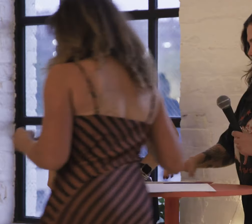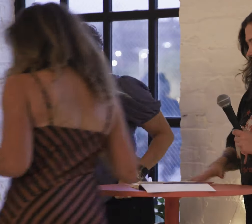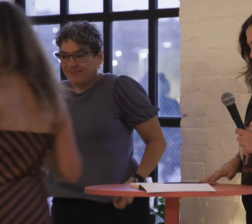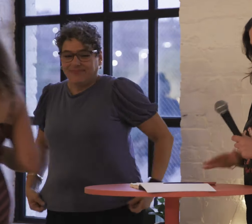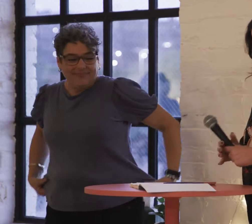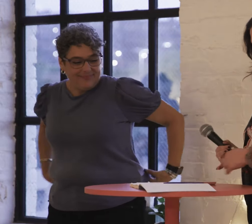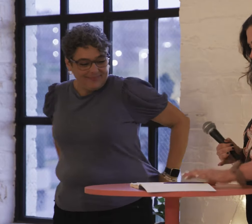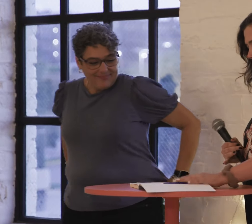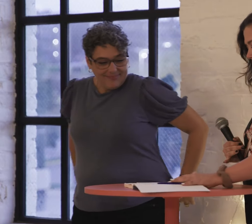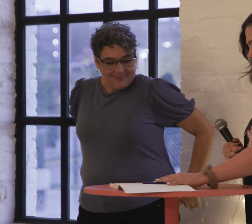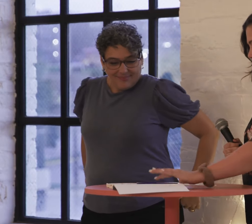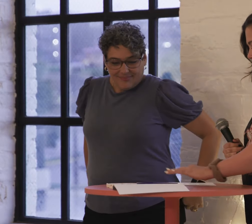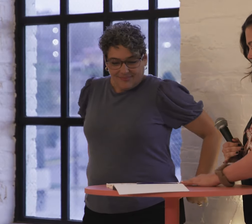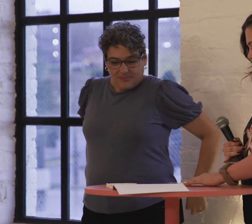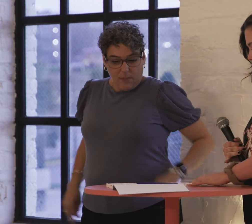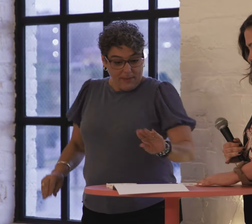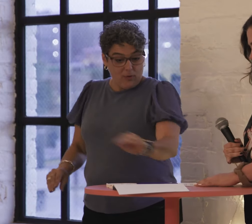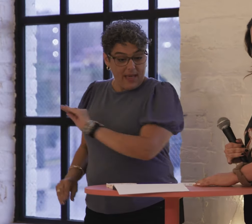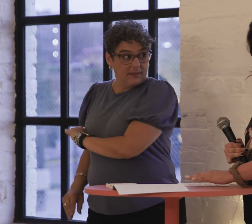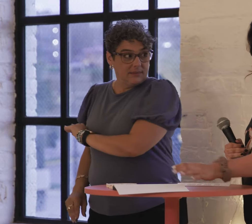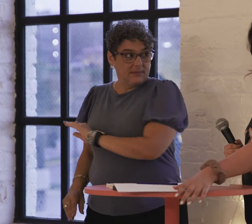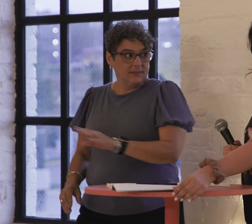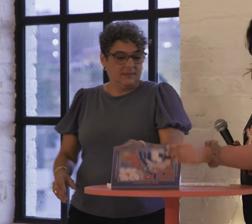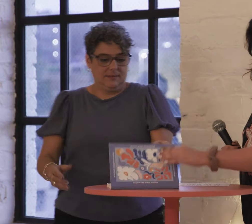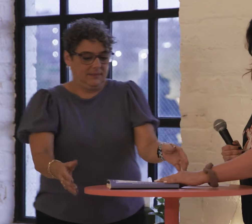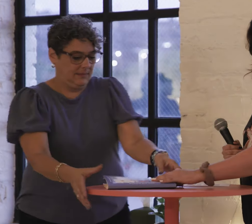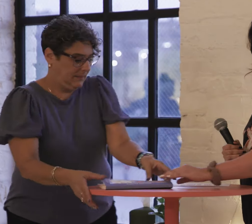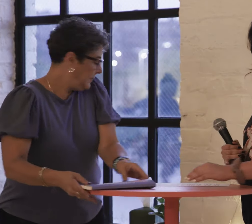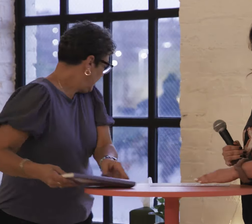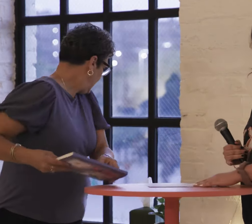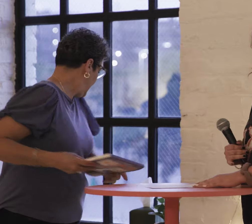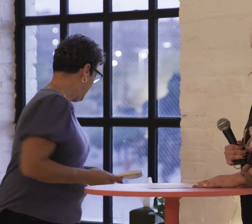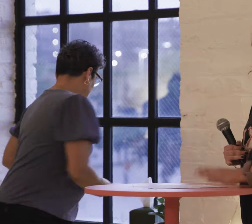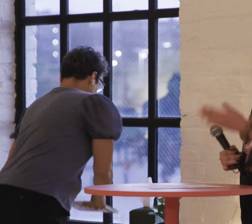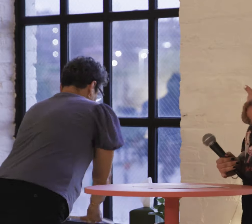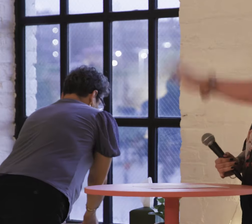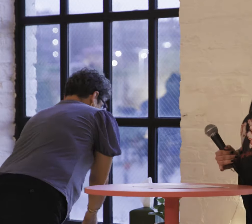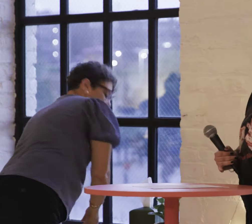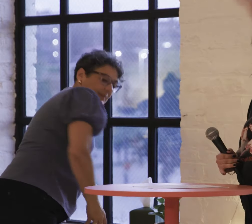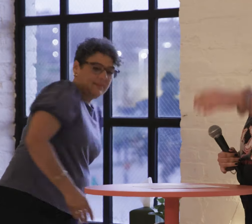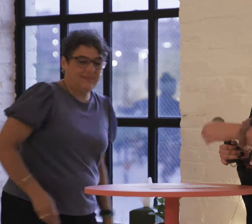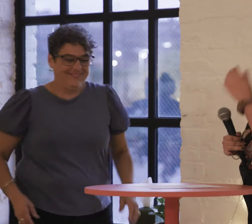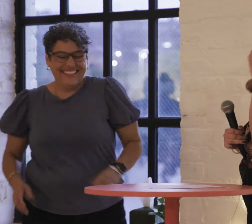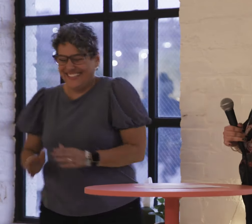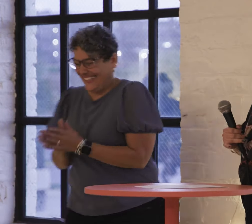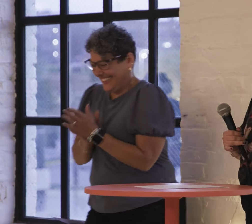Okay. Make sure we're all settled. Yeah. I don't want to knock it over.